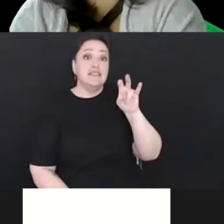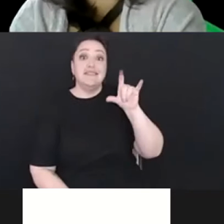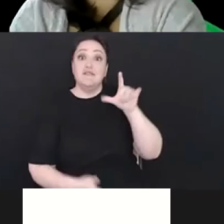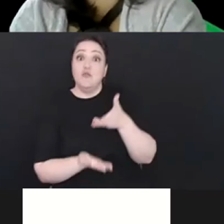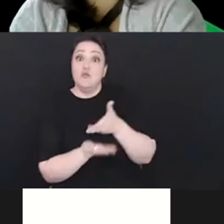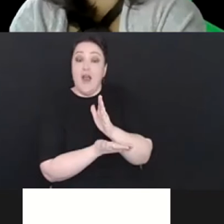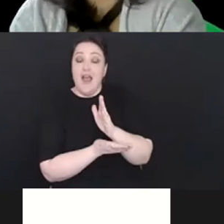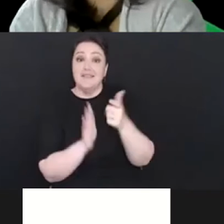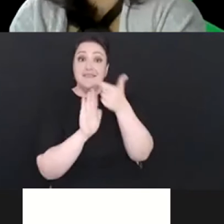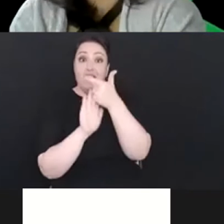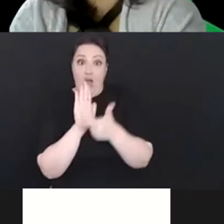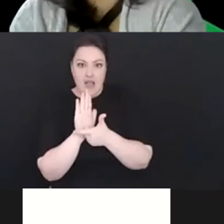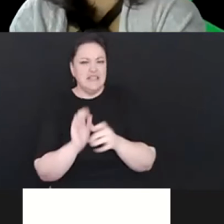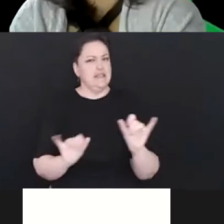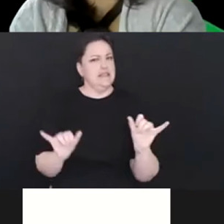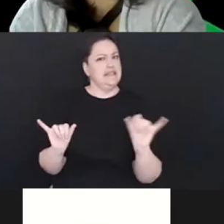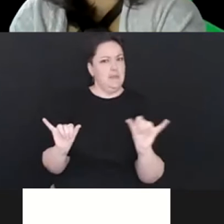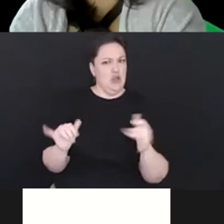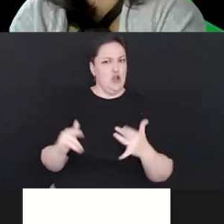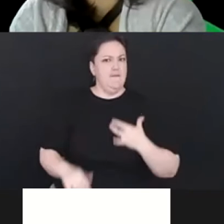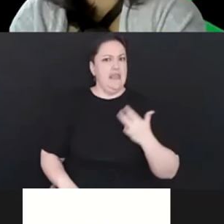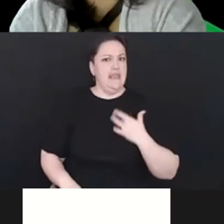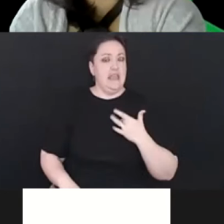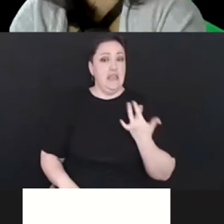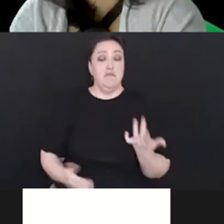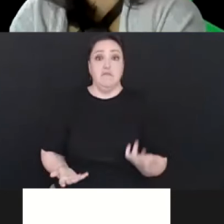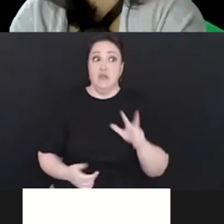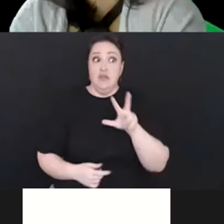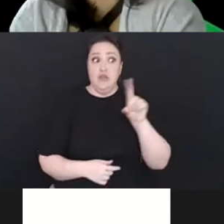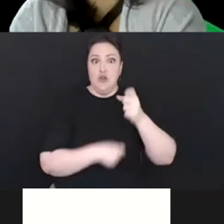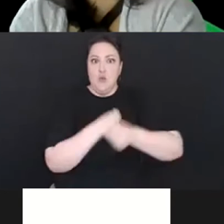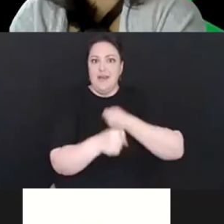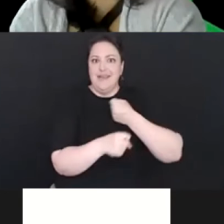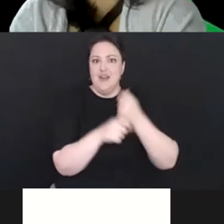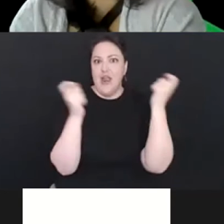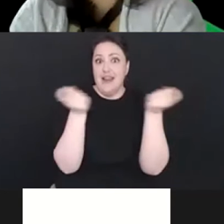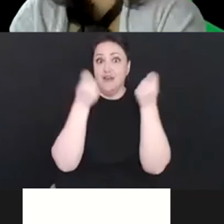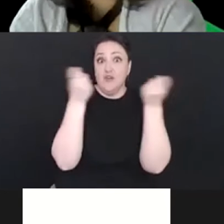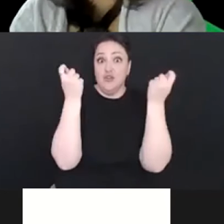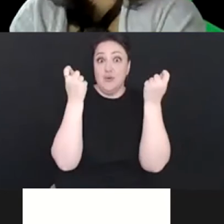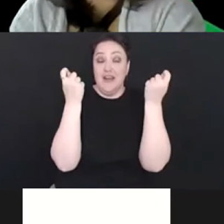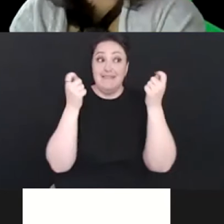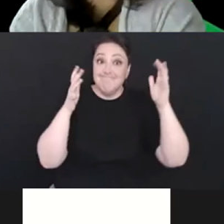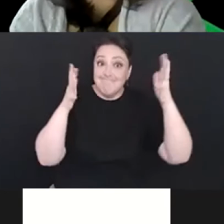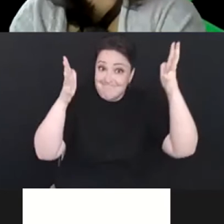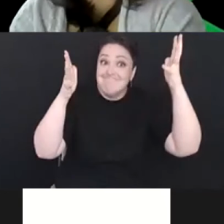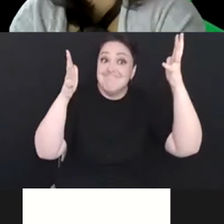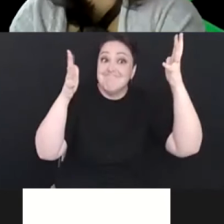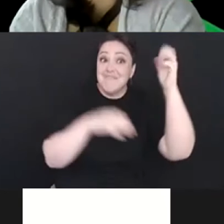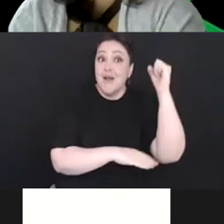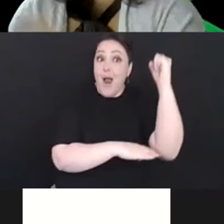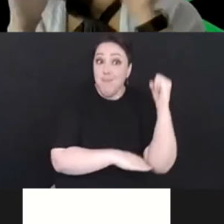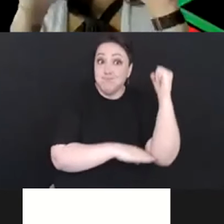feelings knowing that a 31-year anniversary is both momentous and a bit distressing, uh,